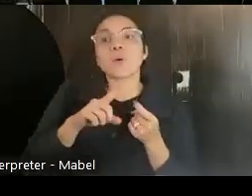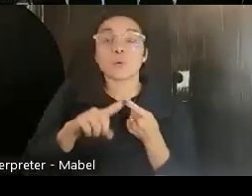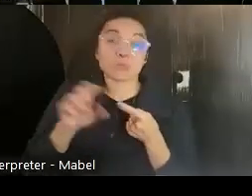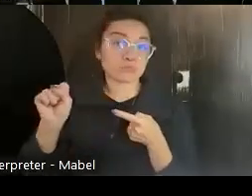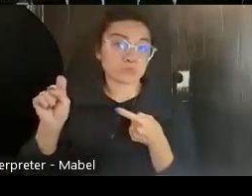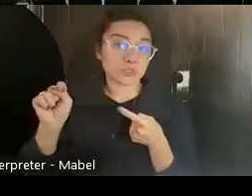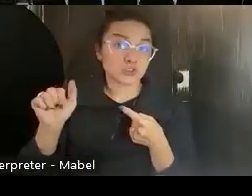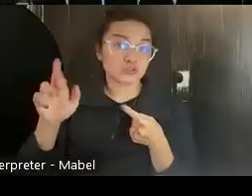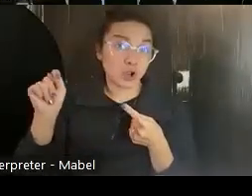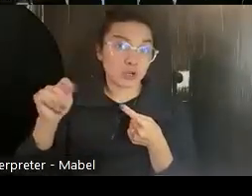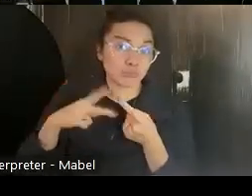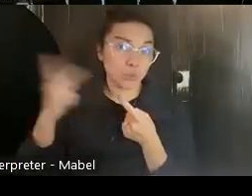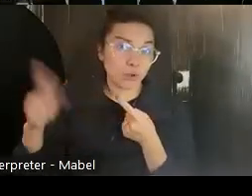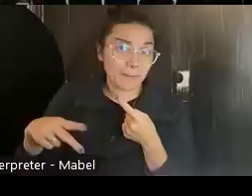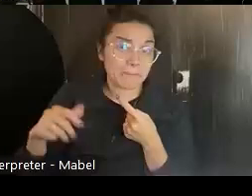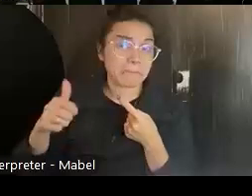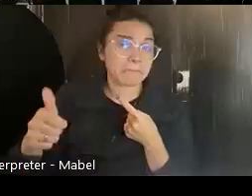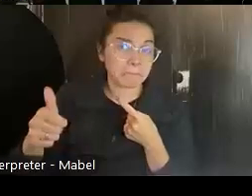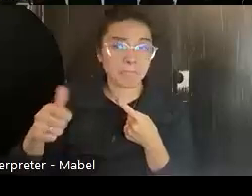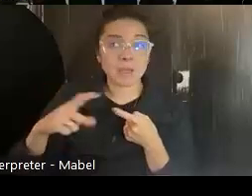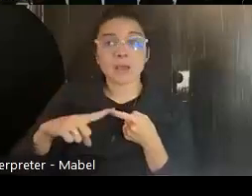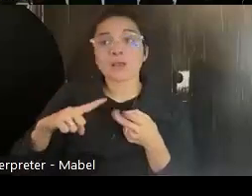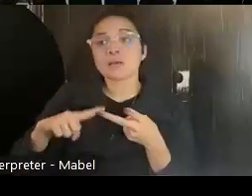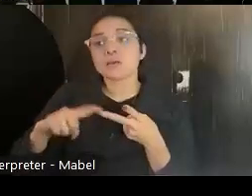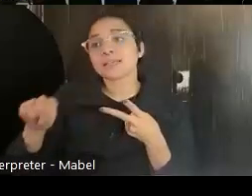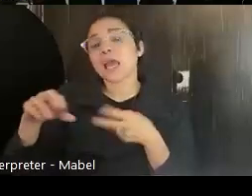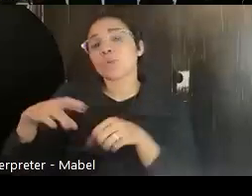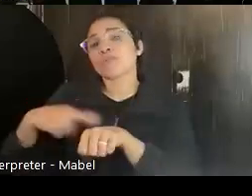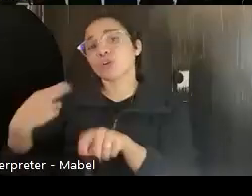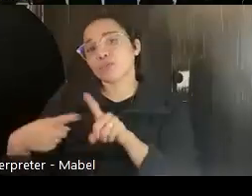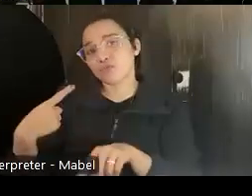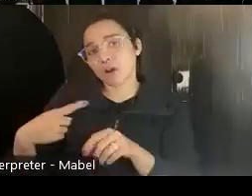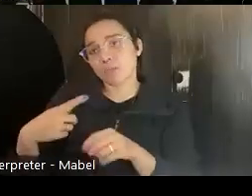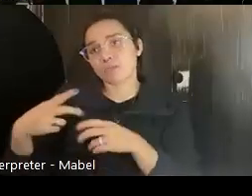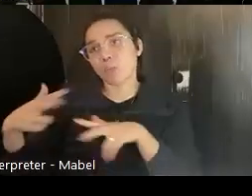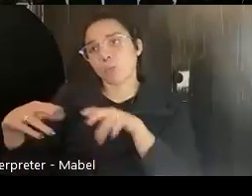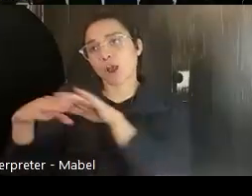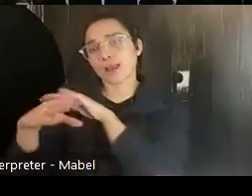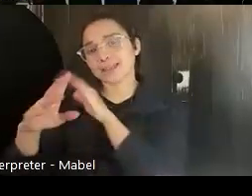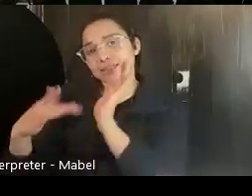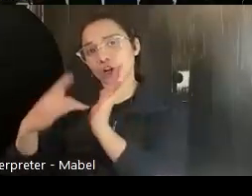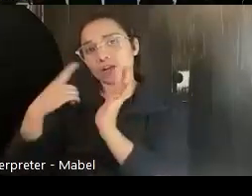um we kids can also be referred from the walk-in Center for longer term care to our outpatient